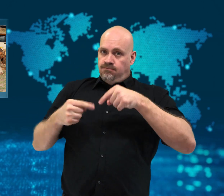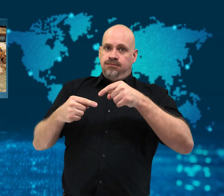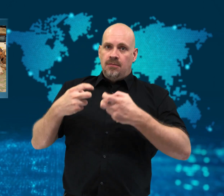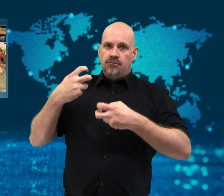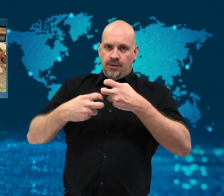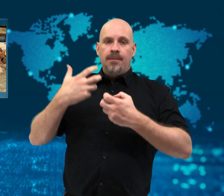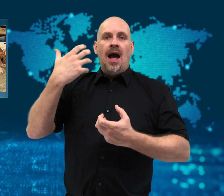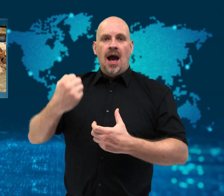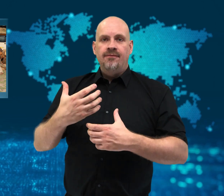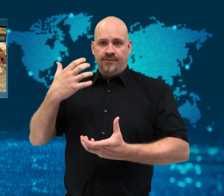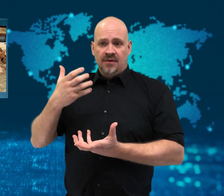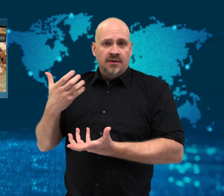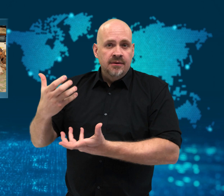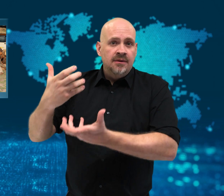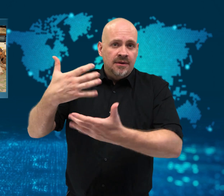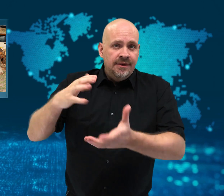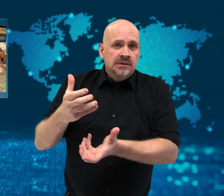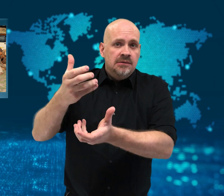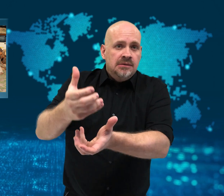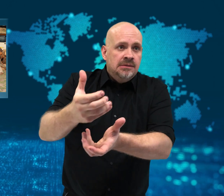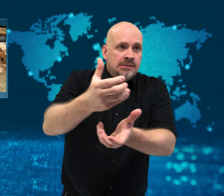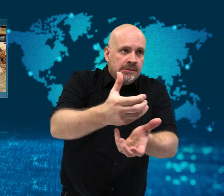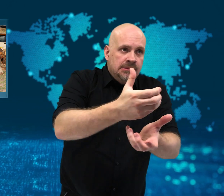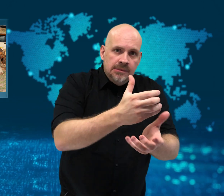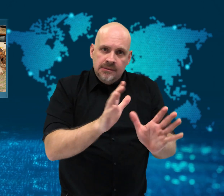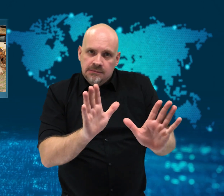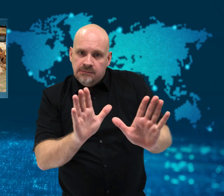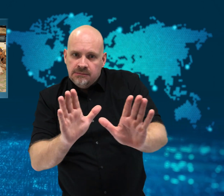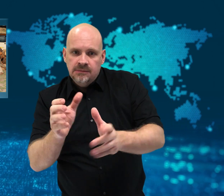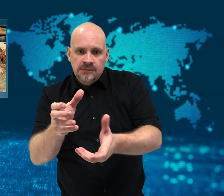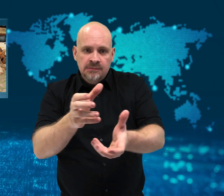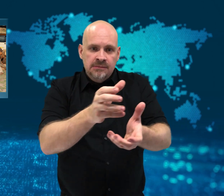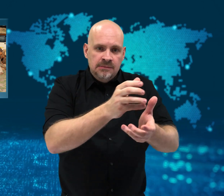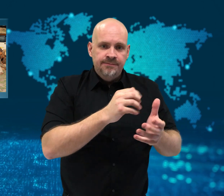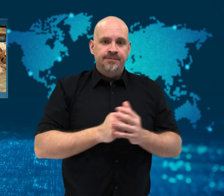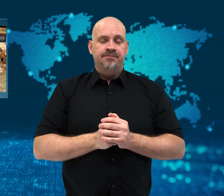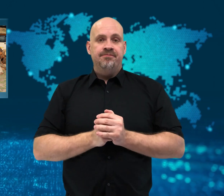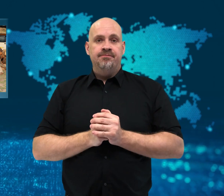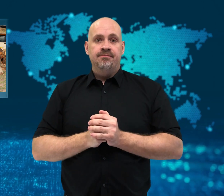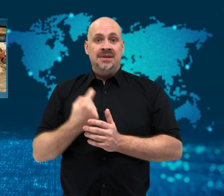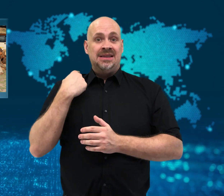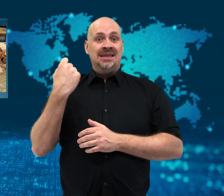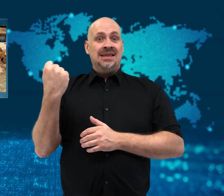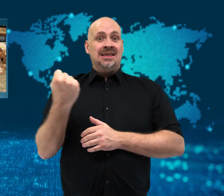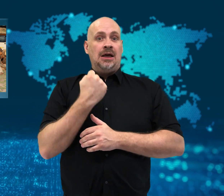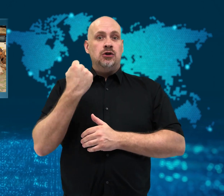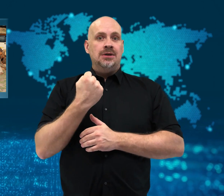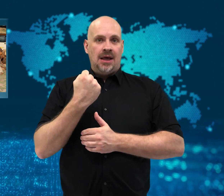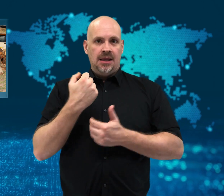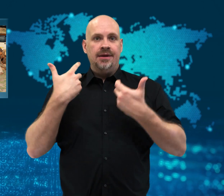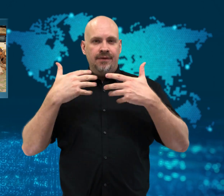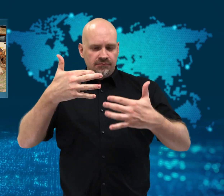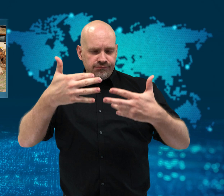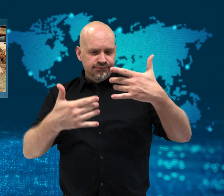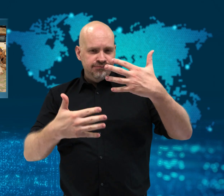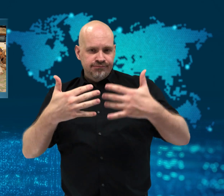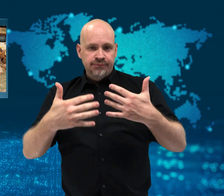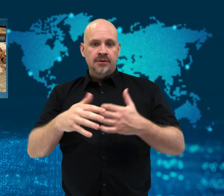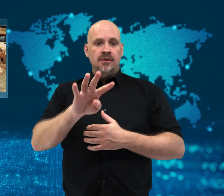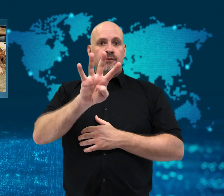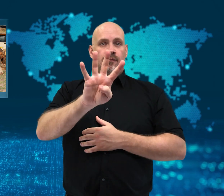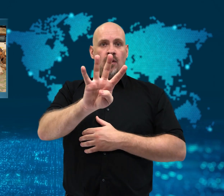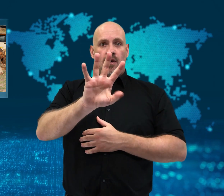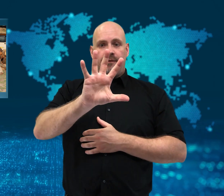Oxygen tanks were carried from village to village in case someone